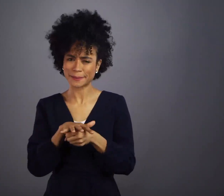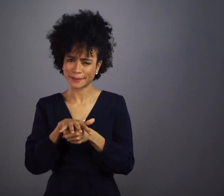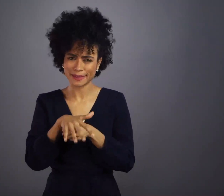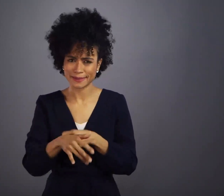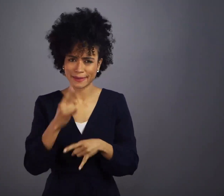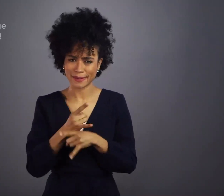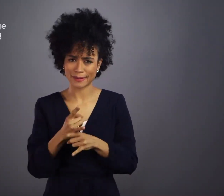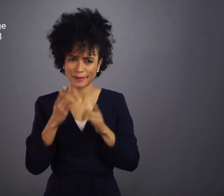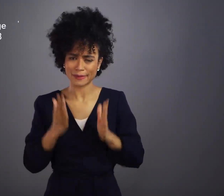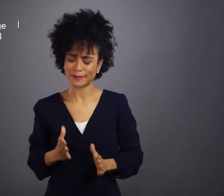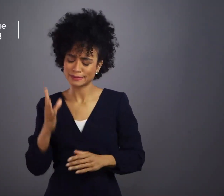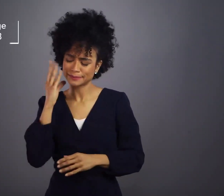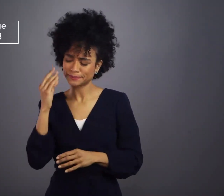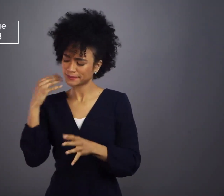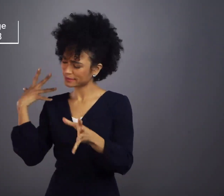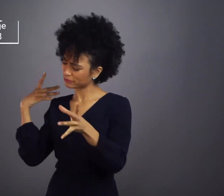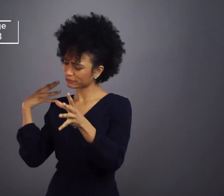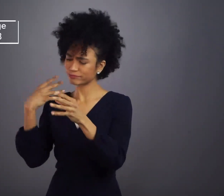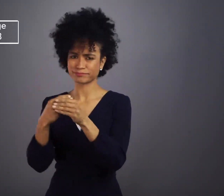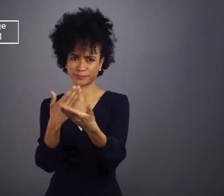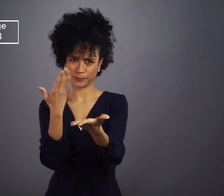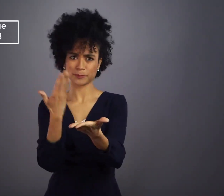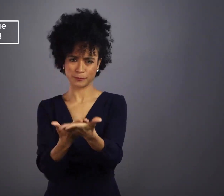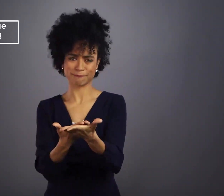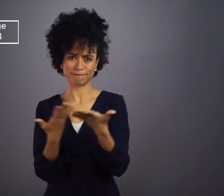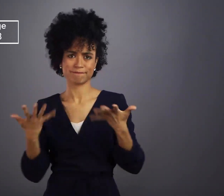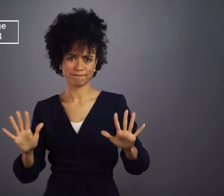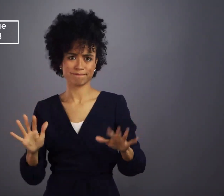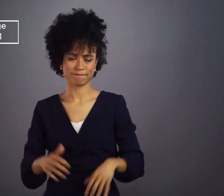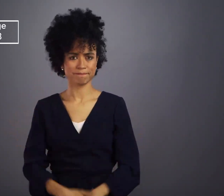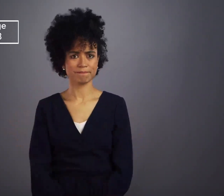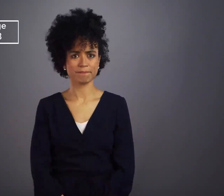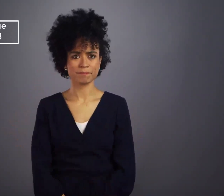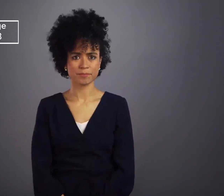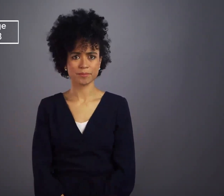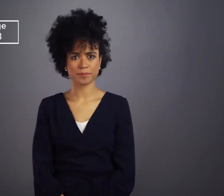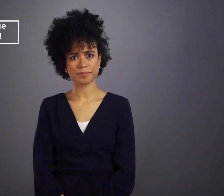The experience of any alcoholic will abundantly confirm this.